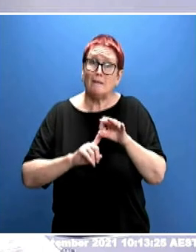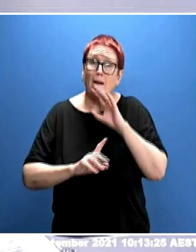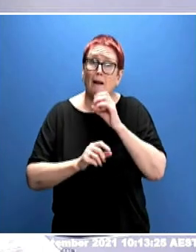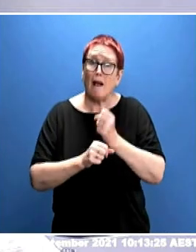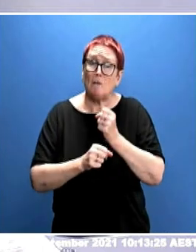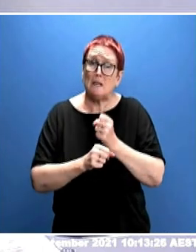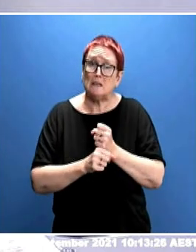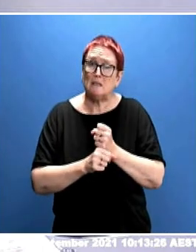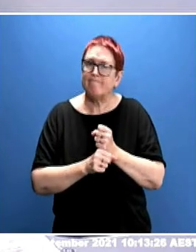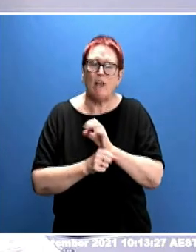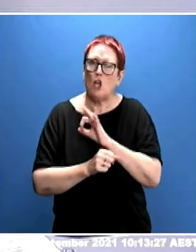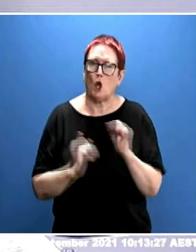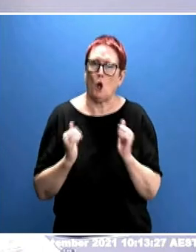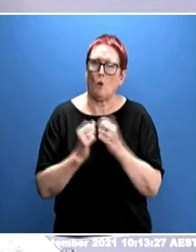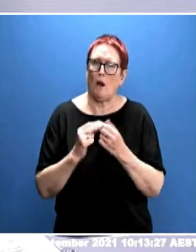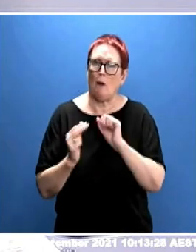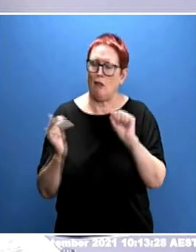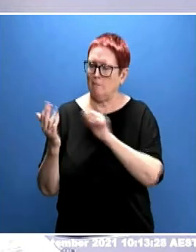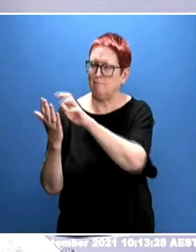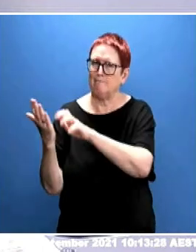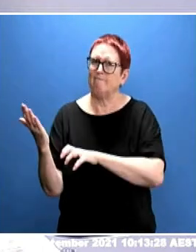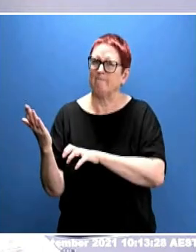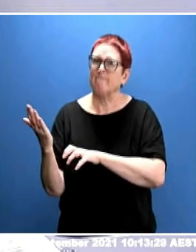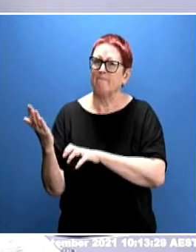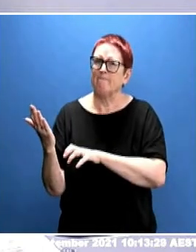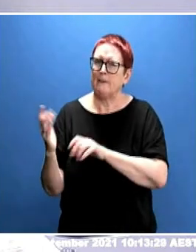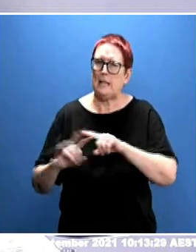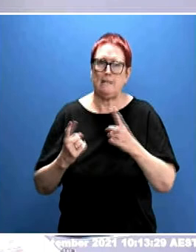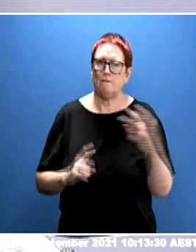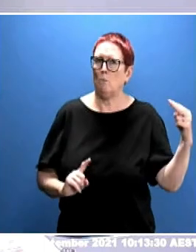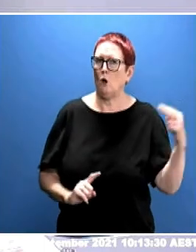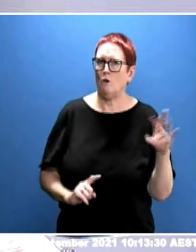would not necessarily agree with the perceptions of Ivy, but in